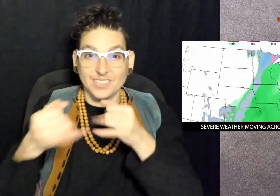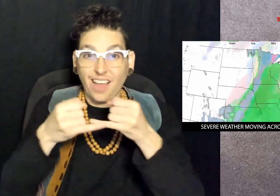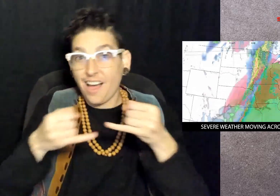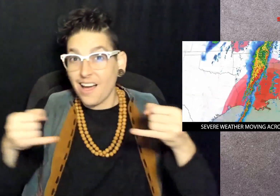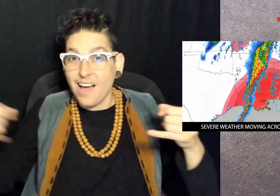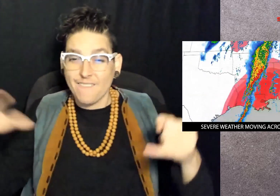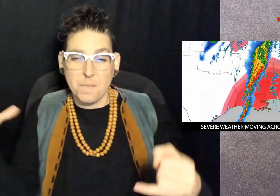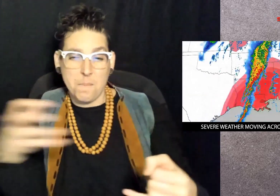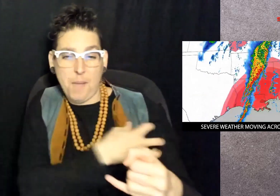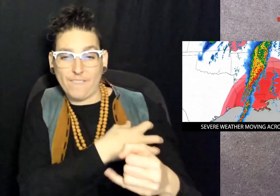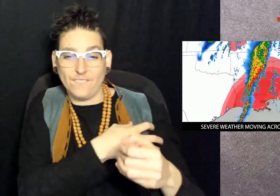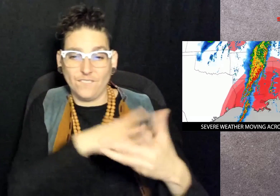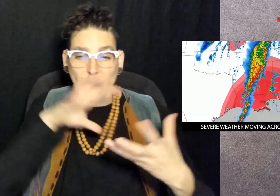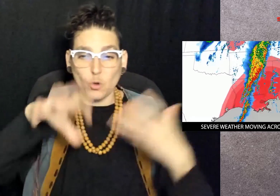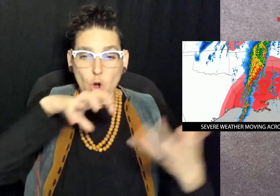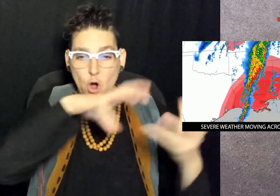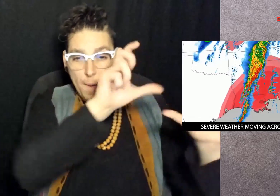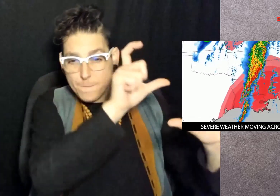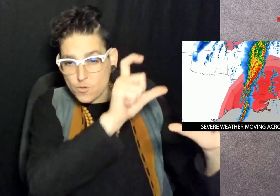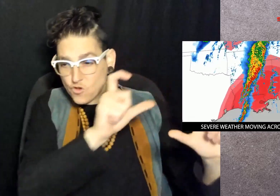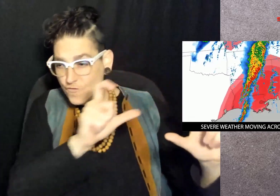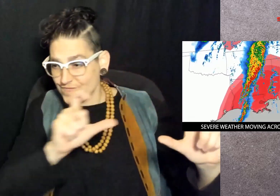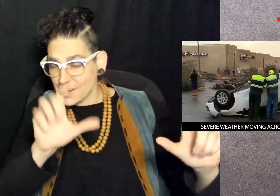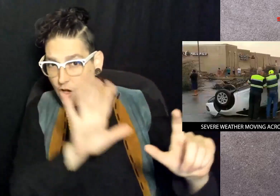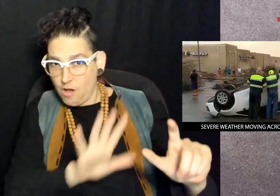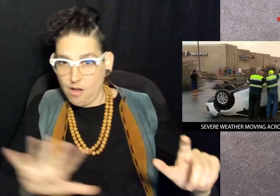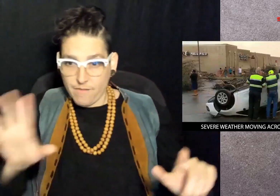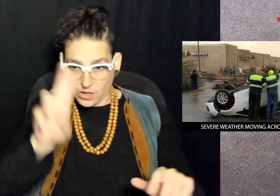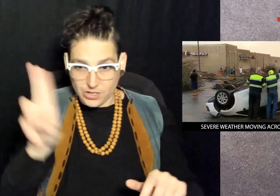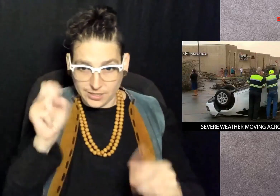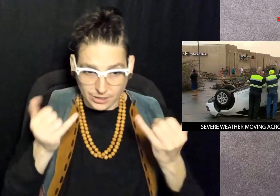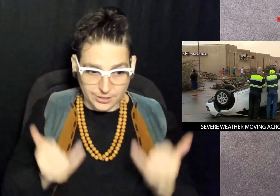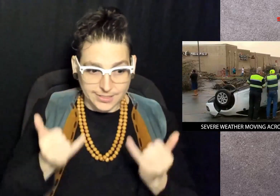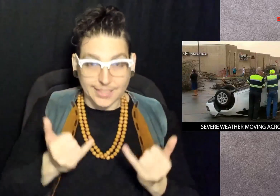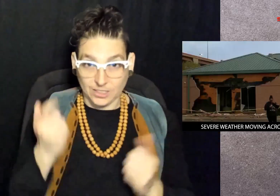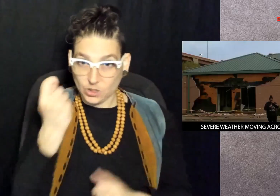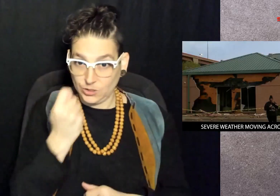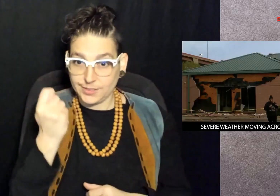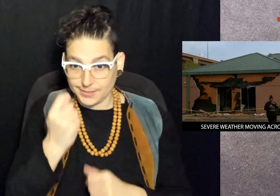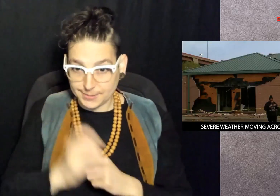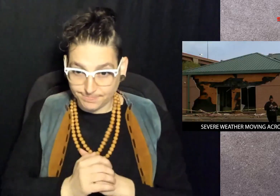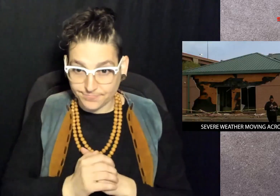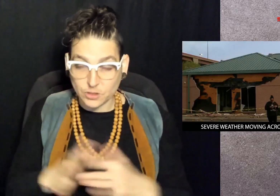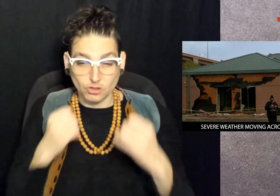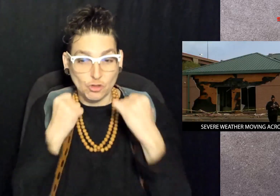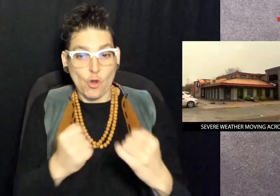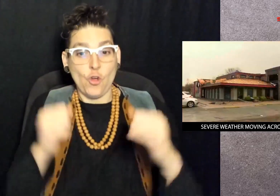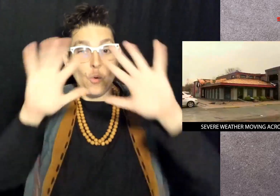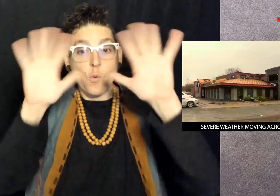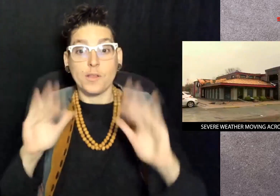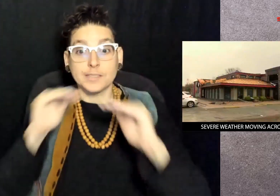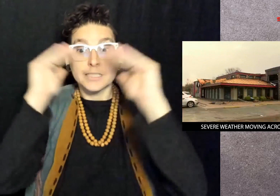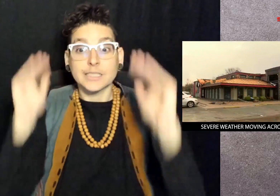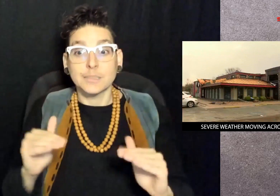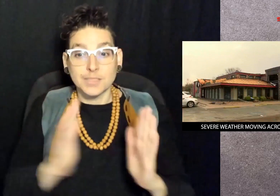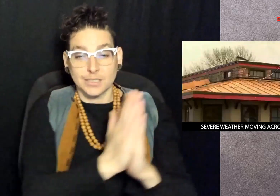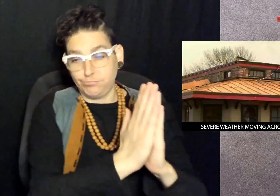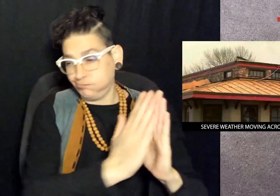already a line of powerful storms is moving across the US today Tuesday the strong weather